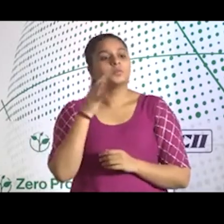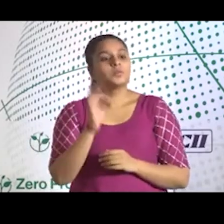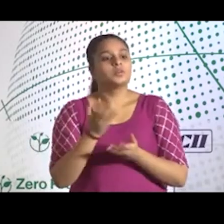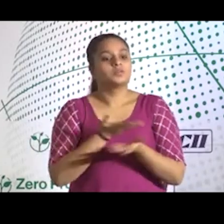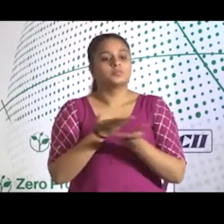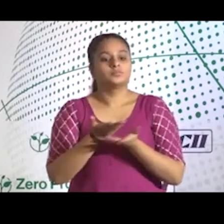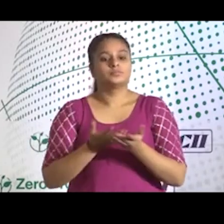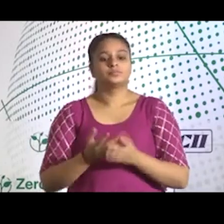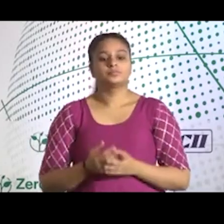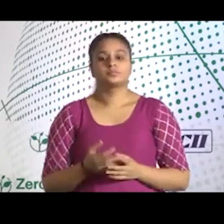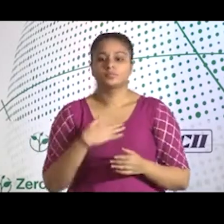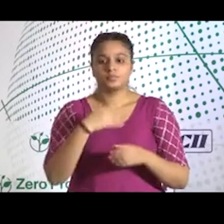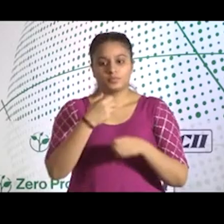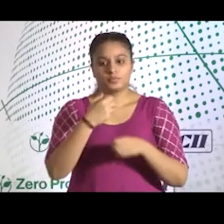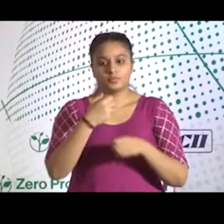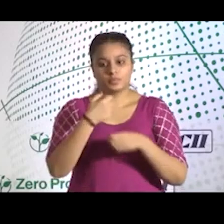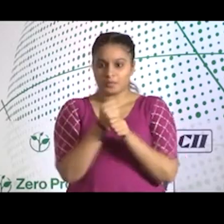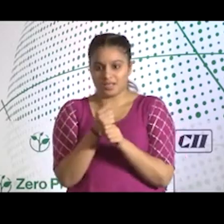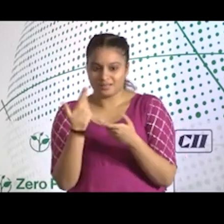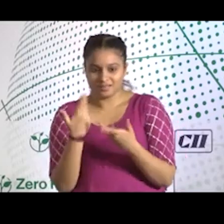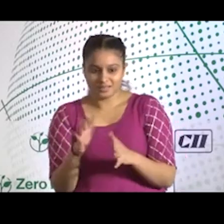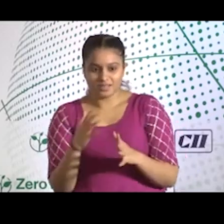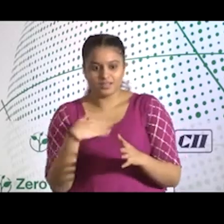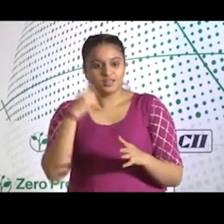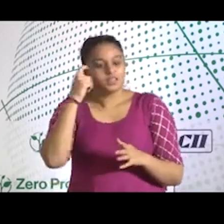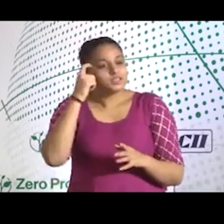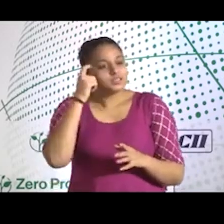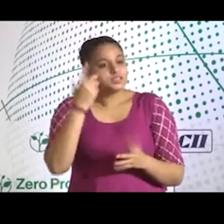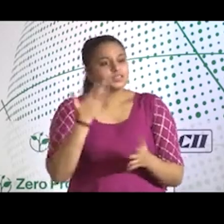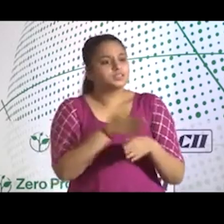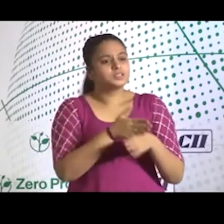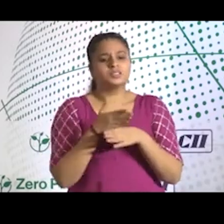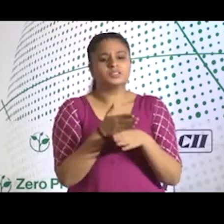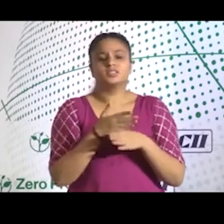so that product teams are able to internalize some of those needs.